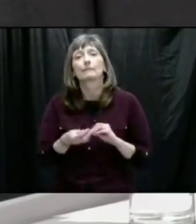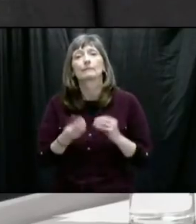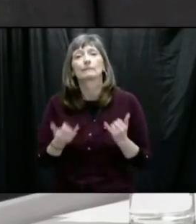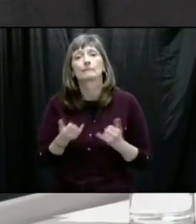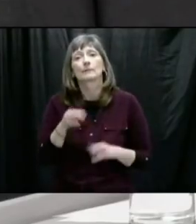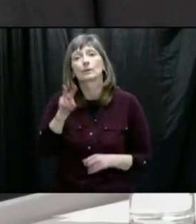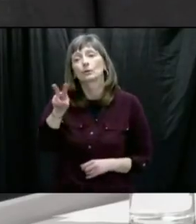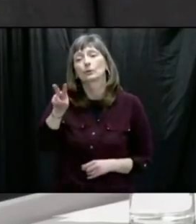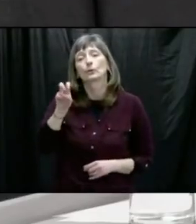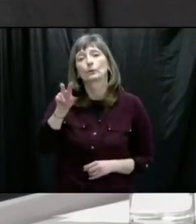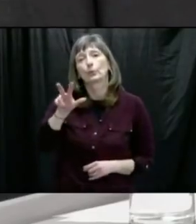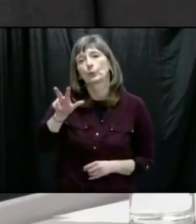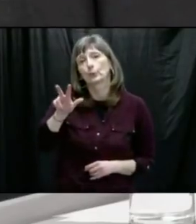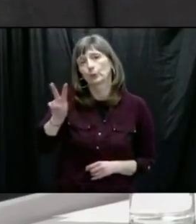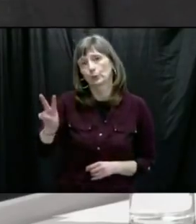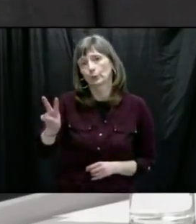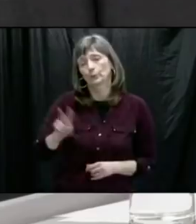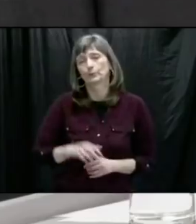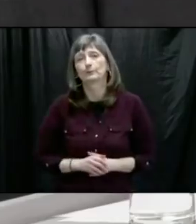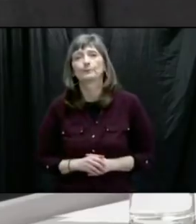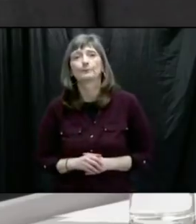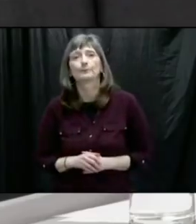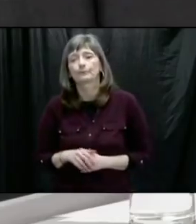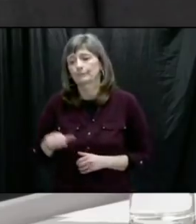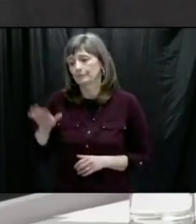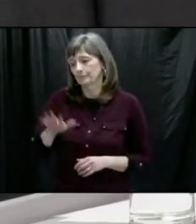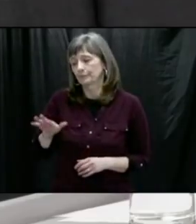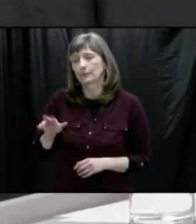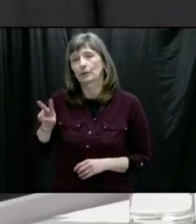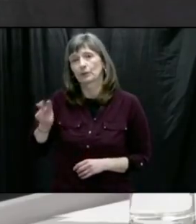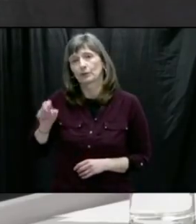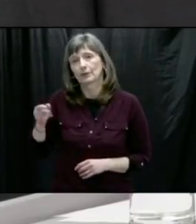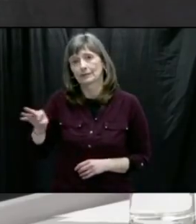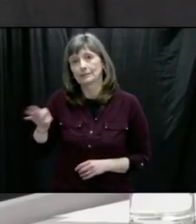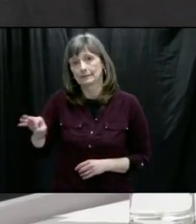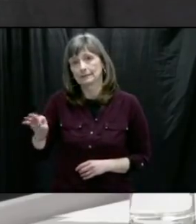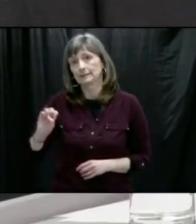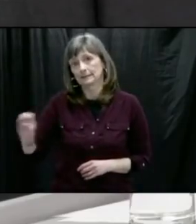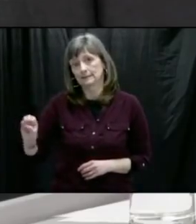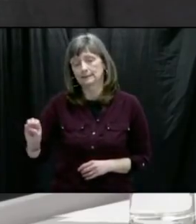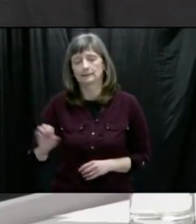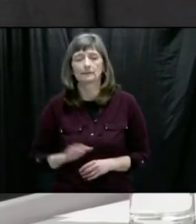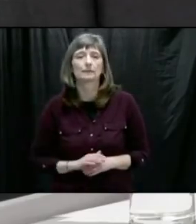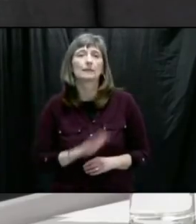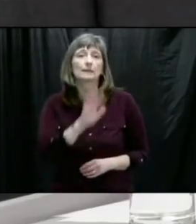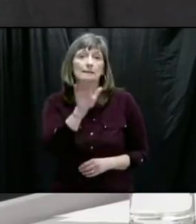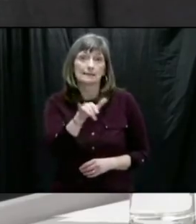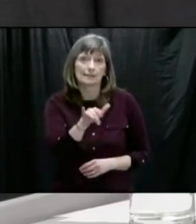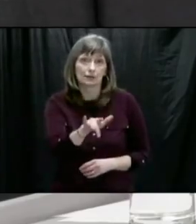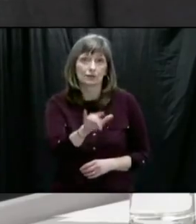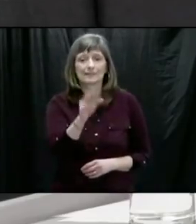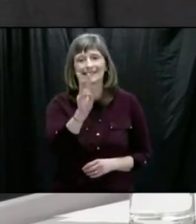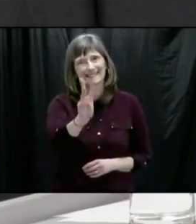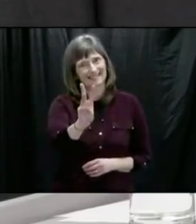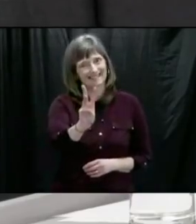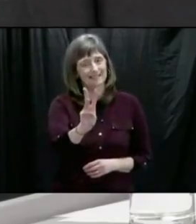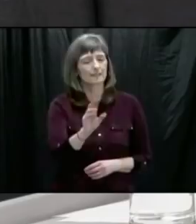THE TOTAL NUMBER OF CASES IN OUR PROVINCE IS NOW 232 AND BY